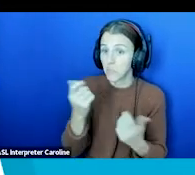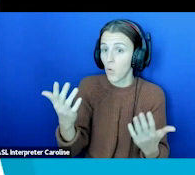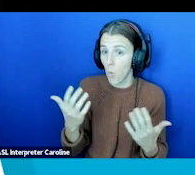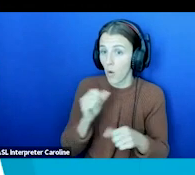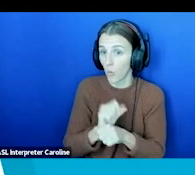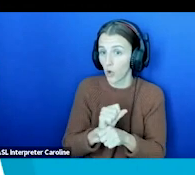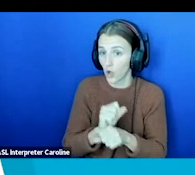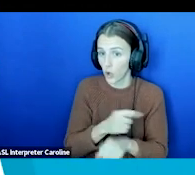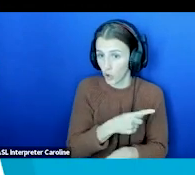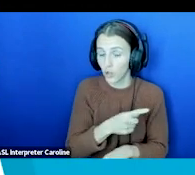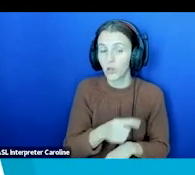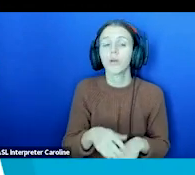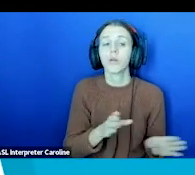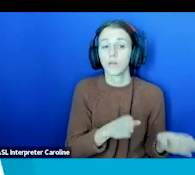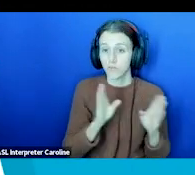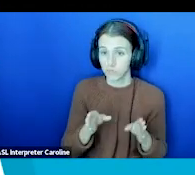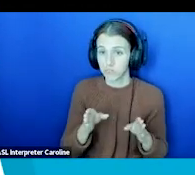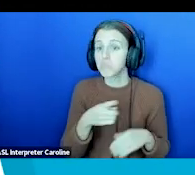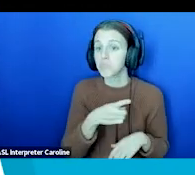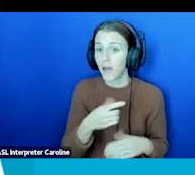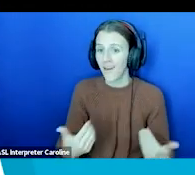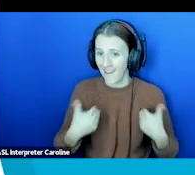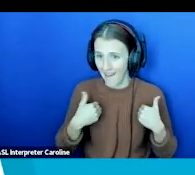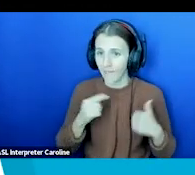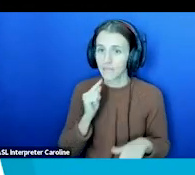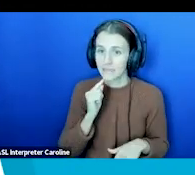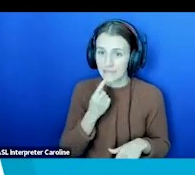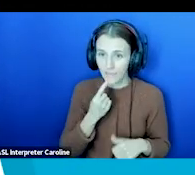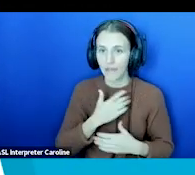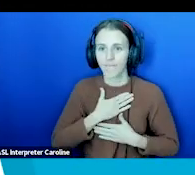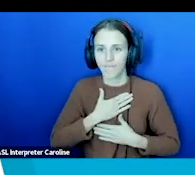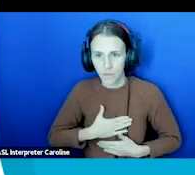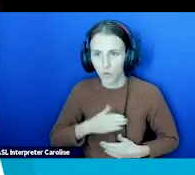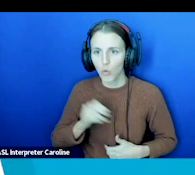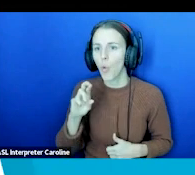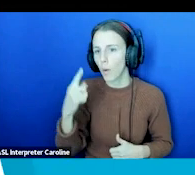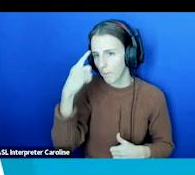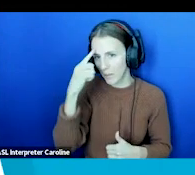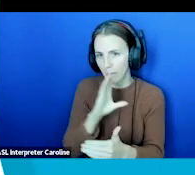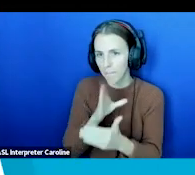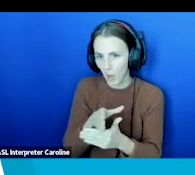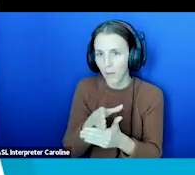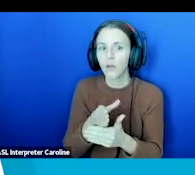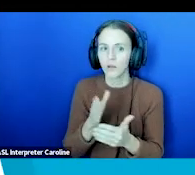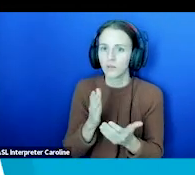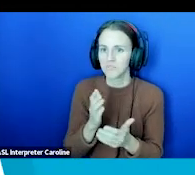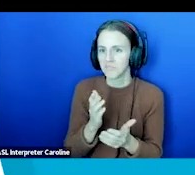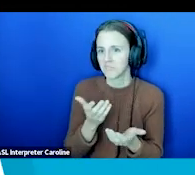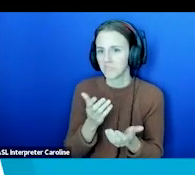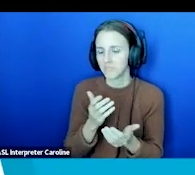WHO ARE ELIGIBLE TO RECEIVE THE SERVICES IF THEY ARE INTERESTED AND WANTING TO WORK,